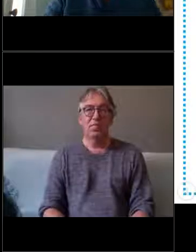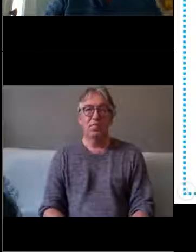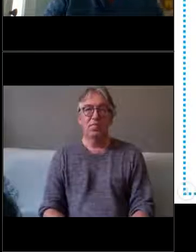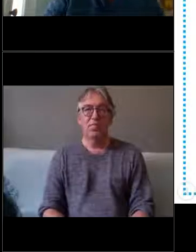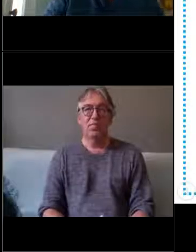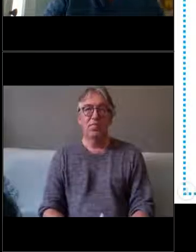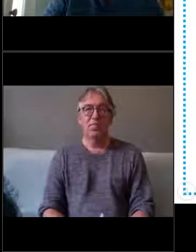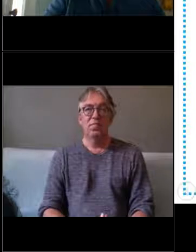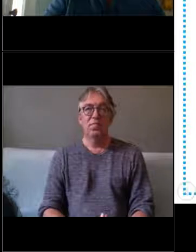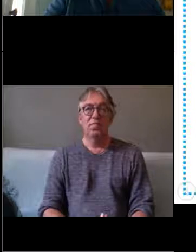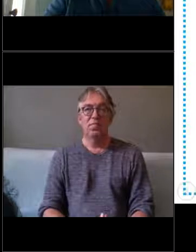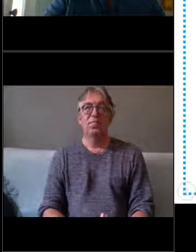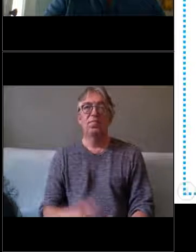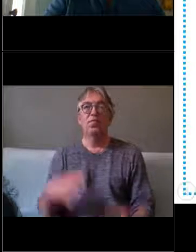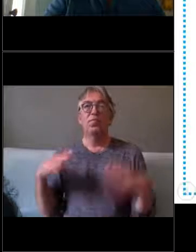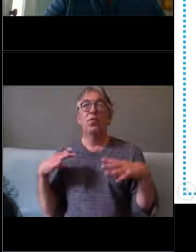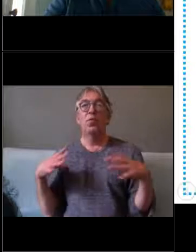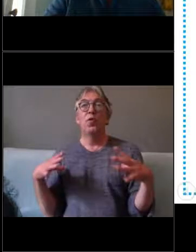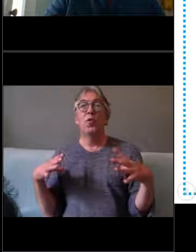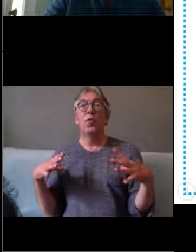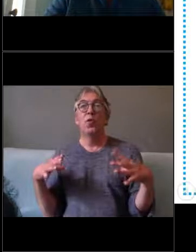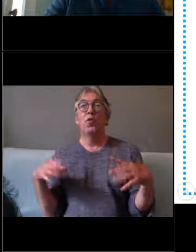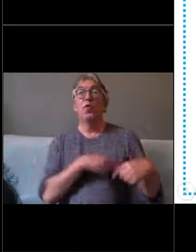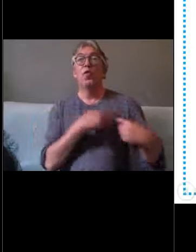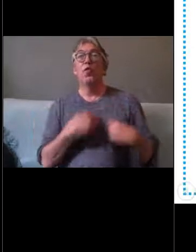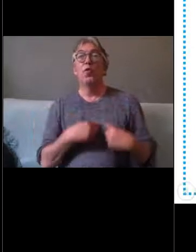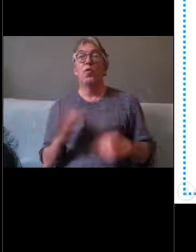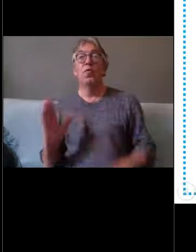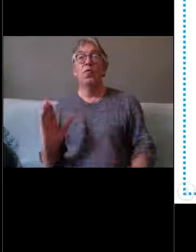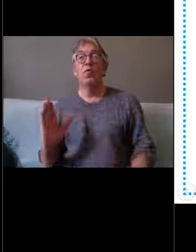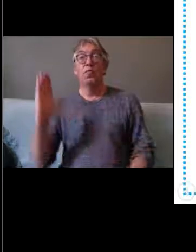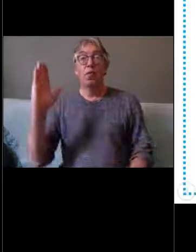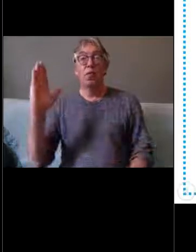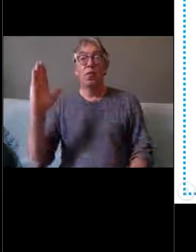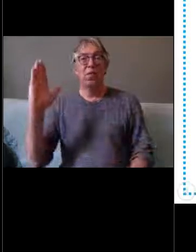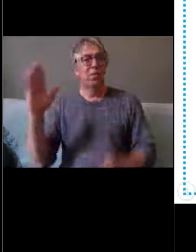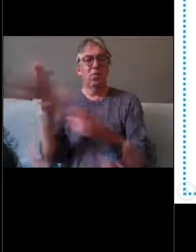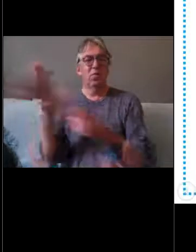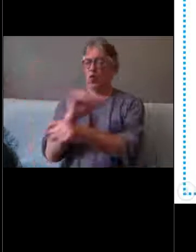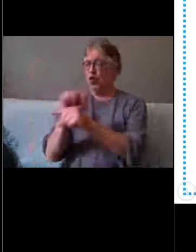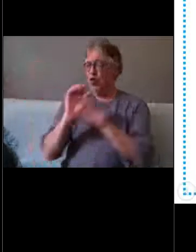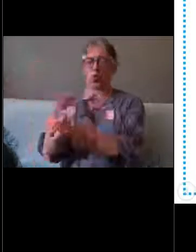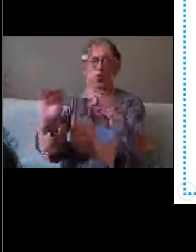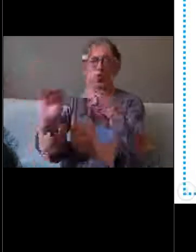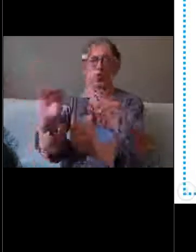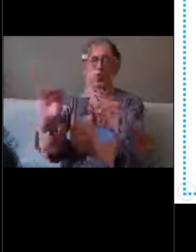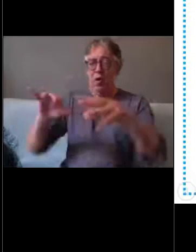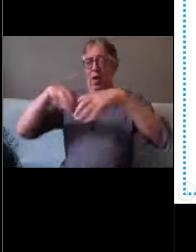The volunteer will be trained fully and tasked with helping to build leadership and capacity locally.